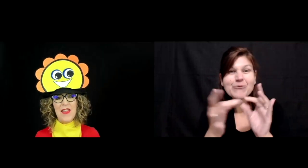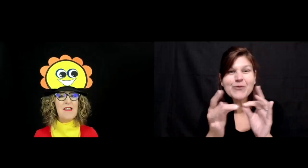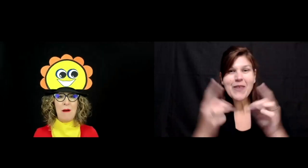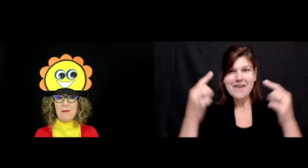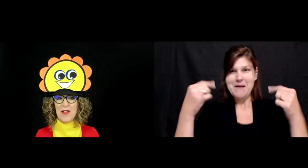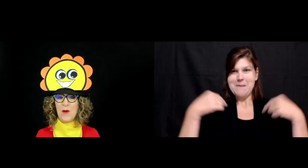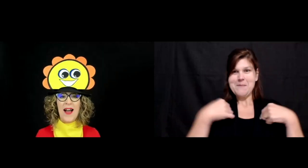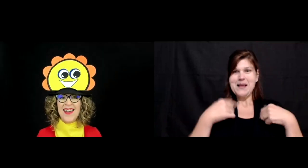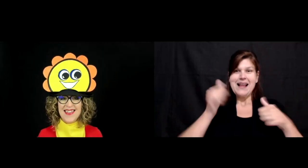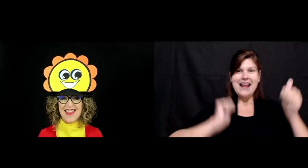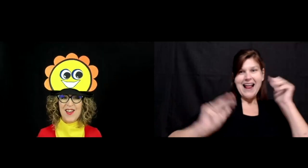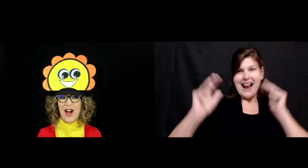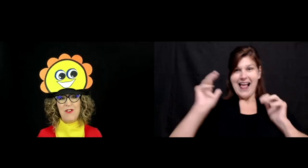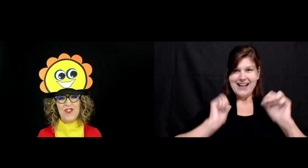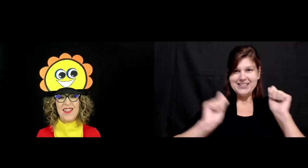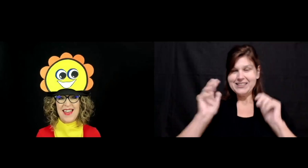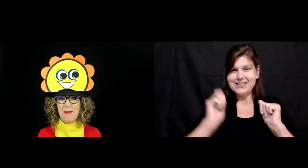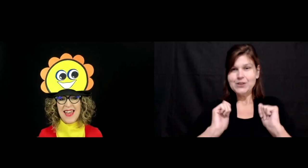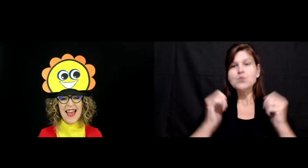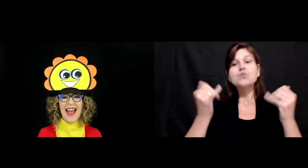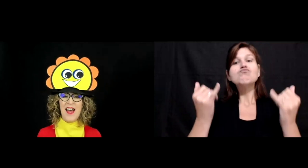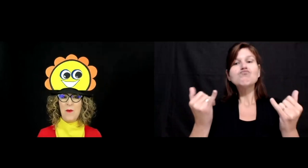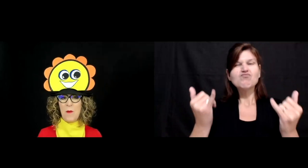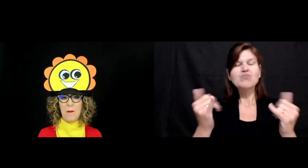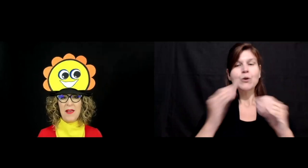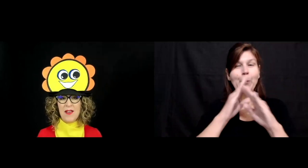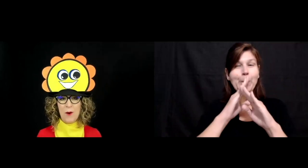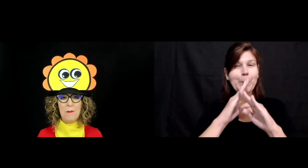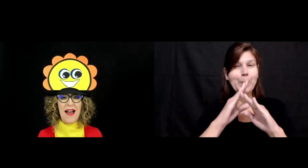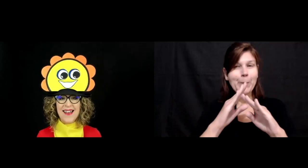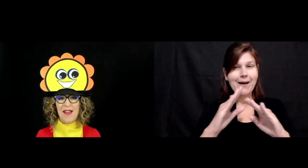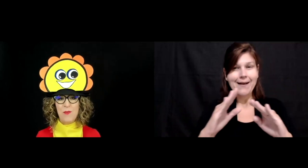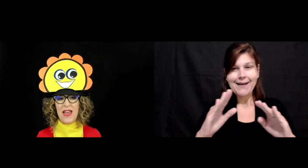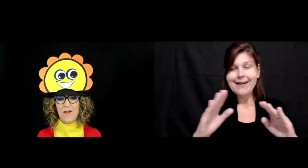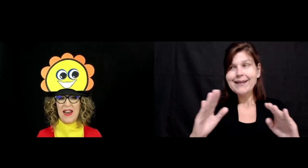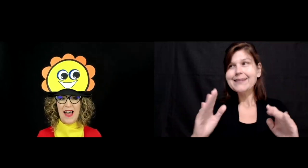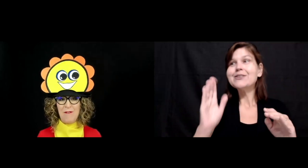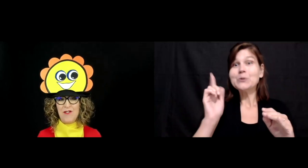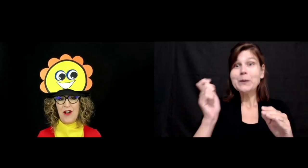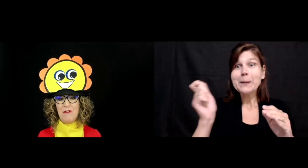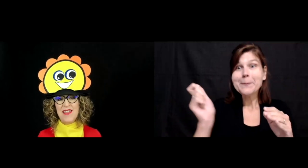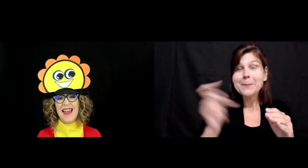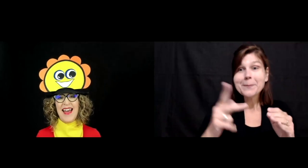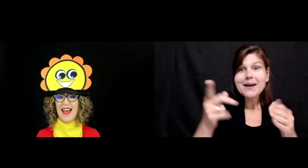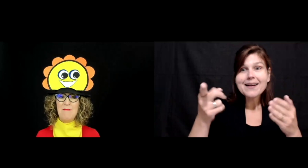So this is probably the quietest and calmest you'll see me. When we come back next week for the live shows,